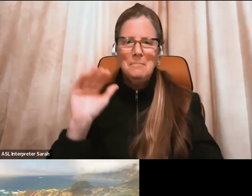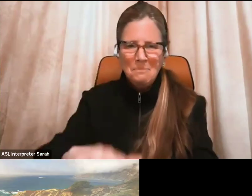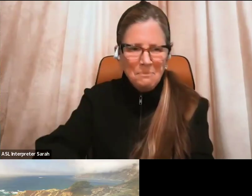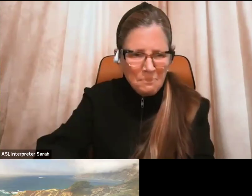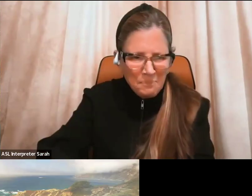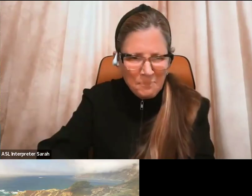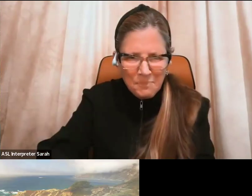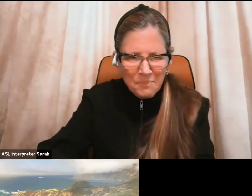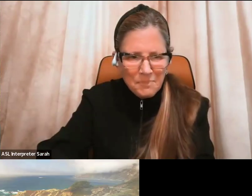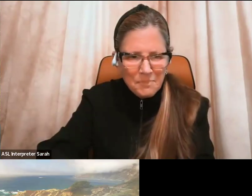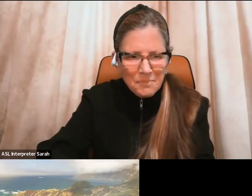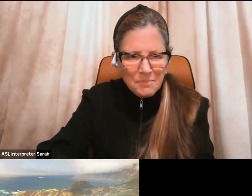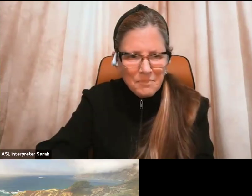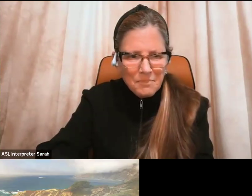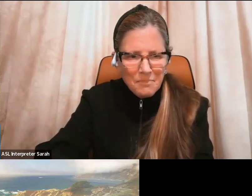Bye-bye. Bye. Bye,